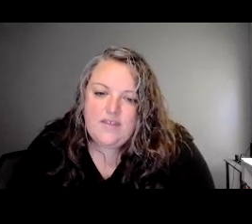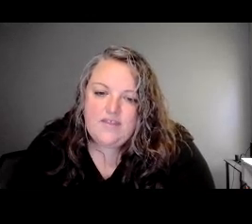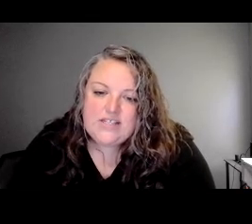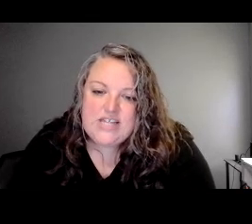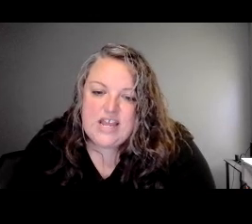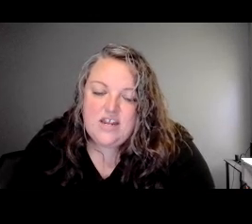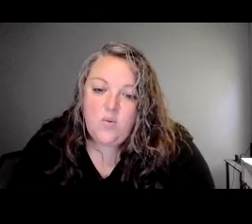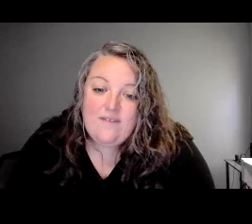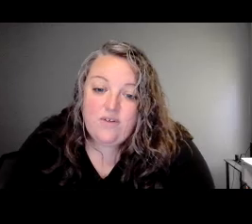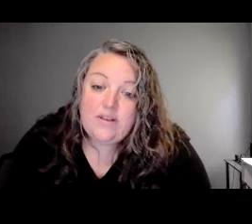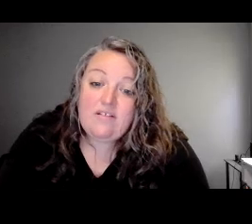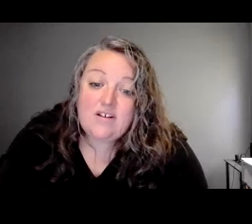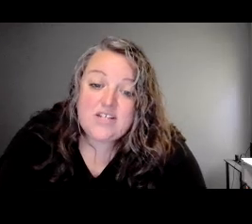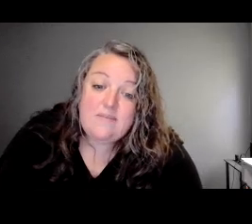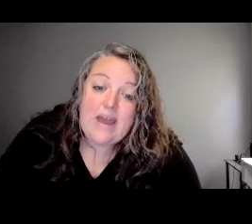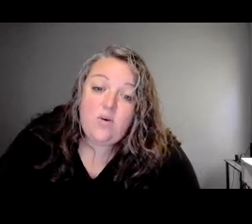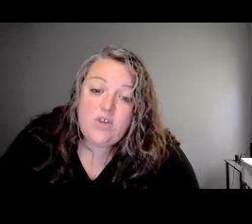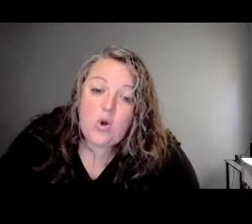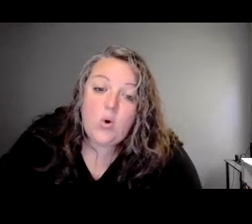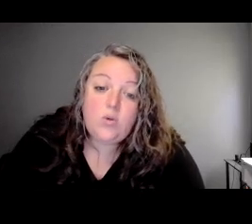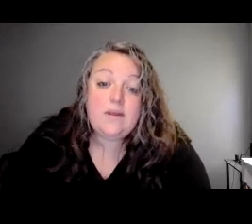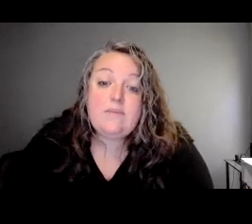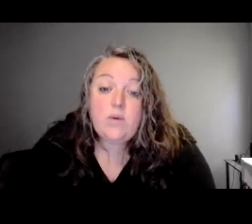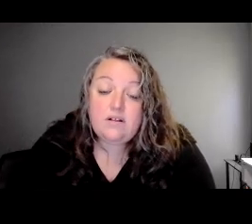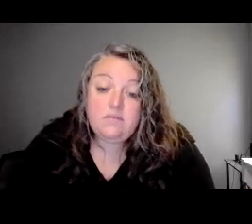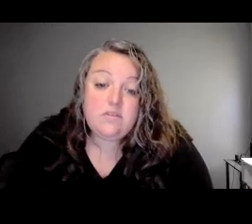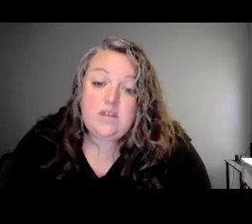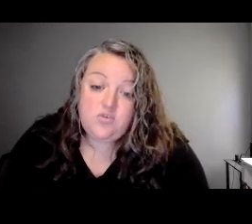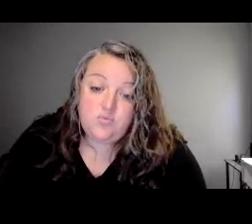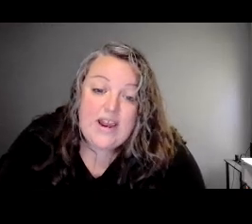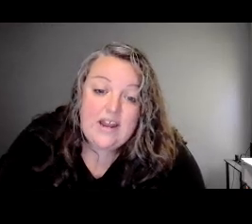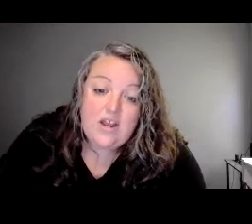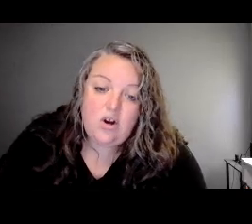and then they stand and wait for a really long time out in the cold or maybe well it's raining